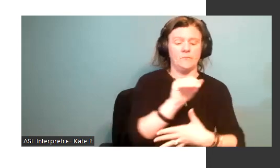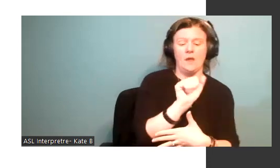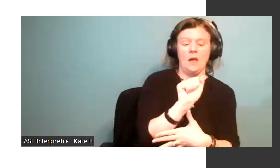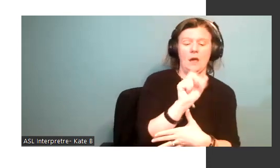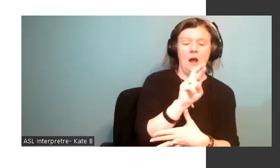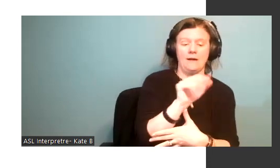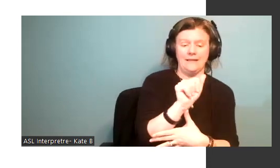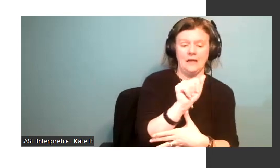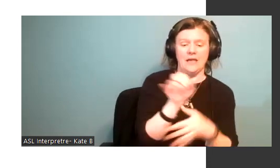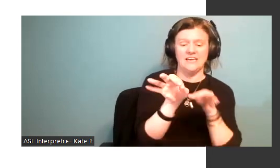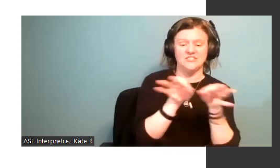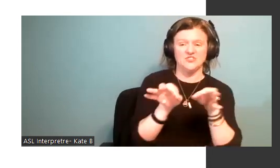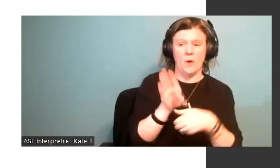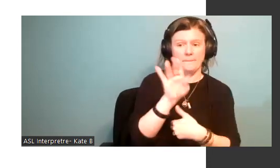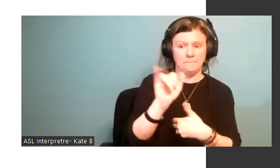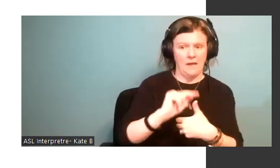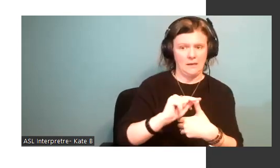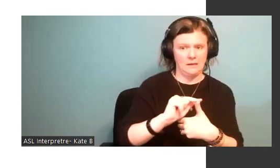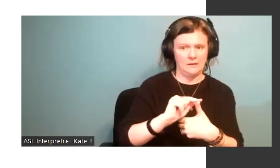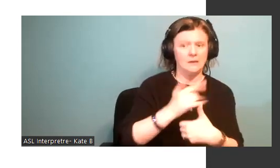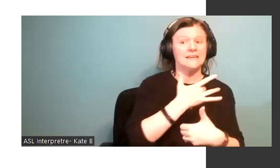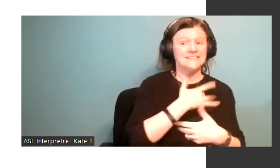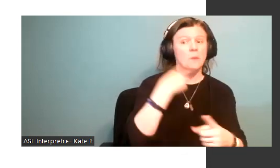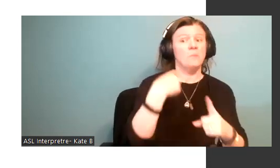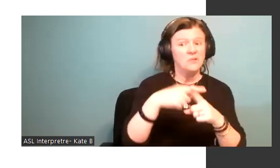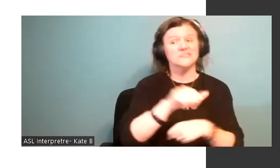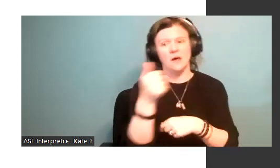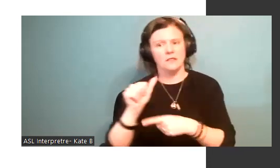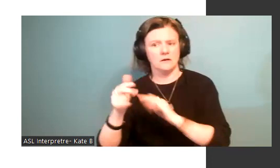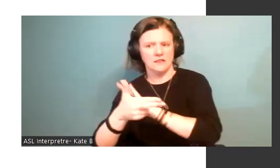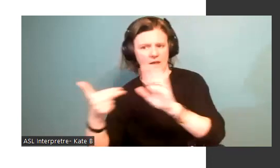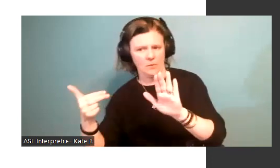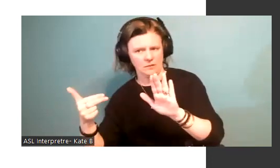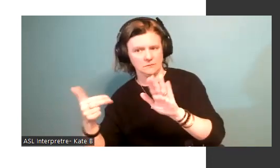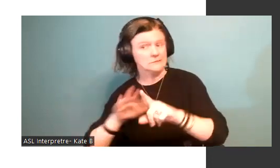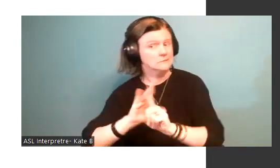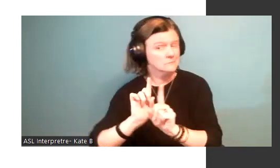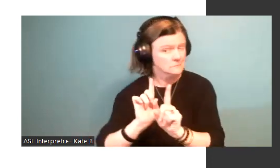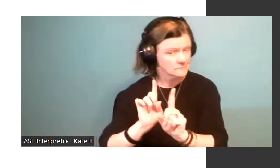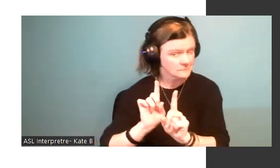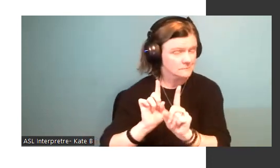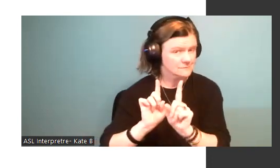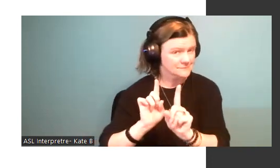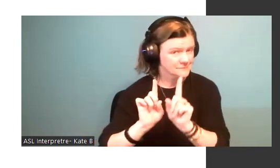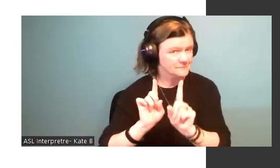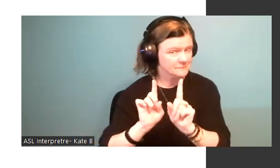gets wiped when you start entering data in that field, so don't rely on it, because it